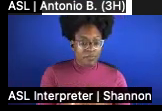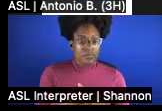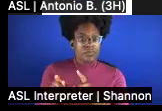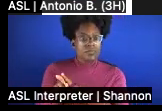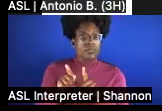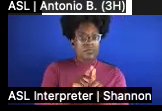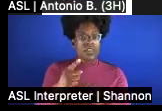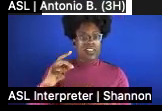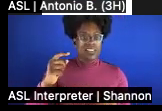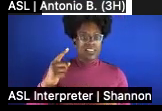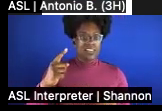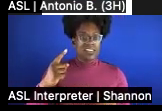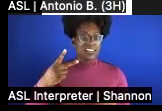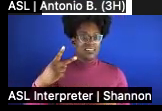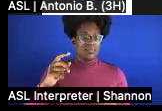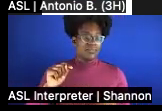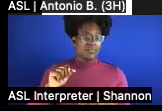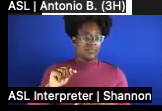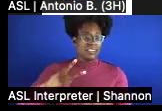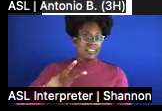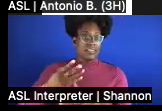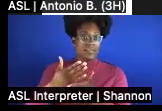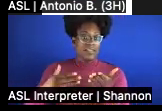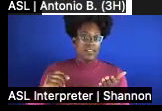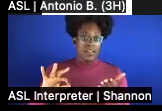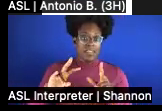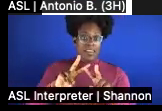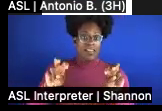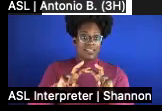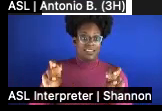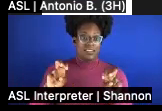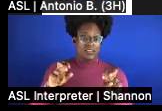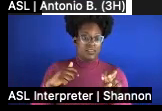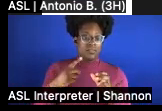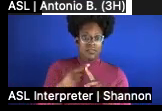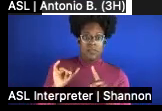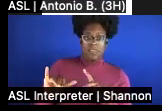I received. I compared rough and final drafts to find out what changes students made between